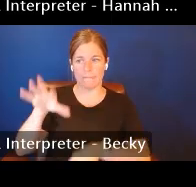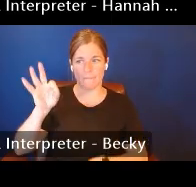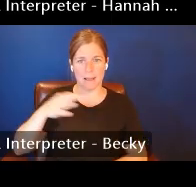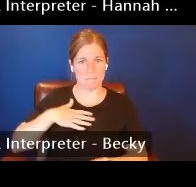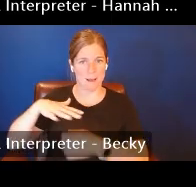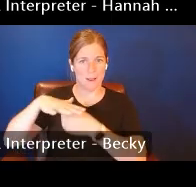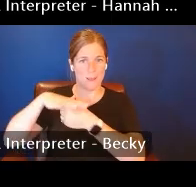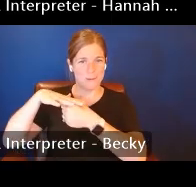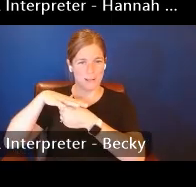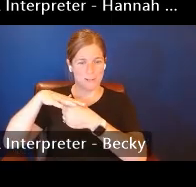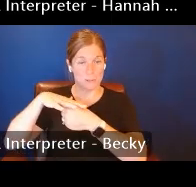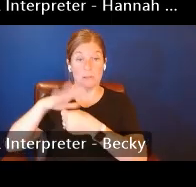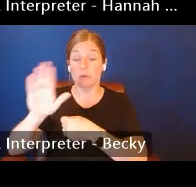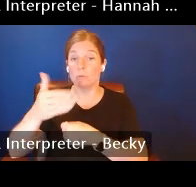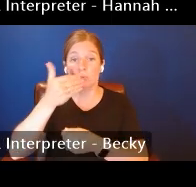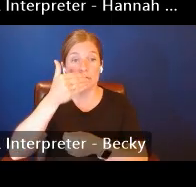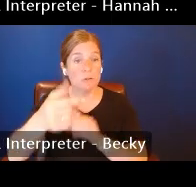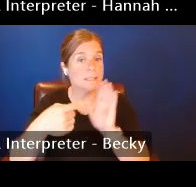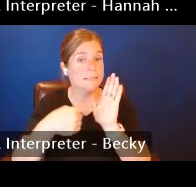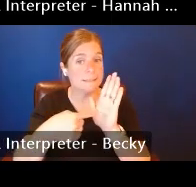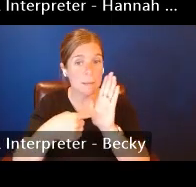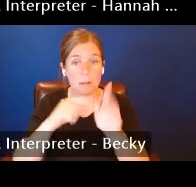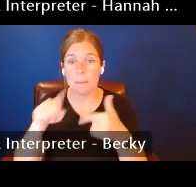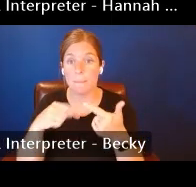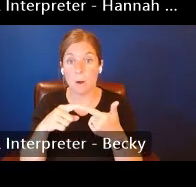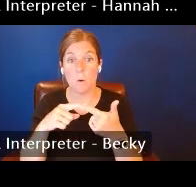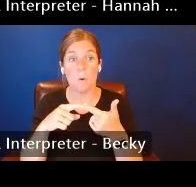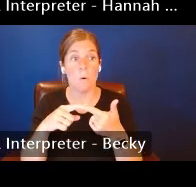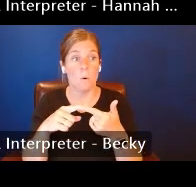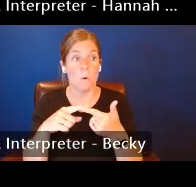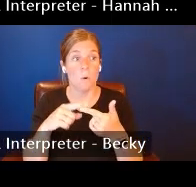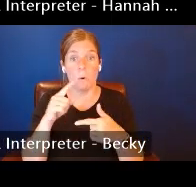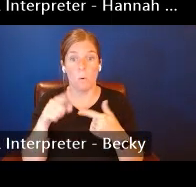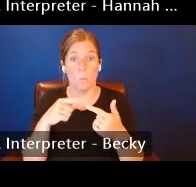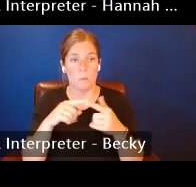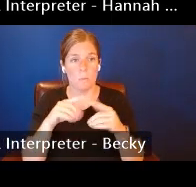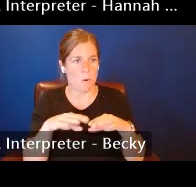of when we step into these custom JavaScript applications.